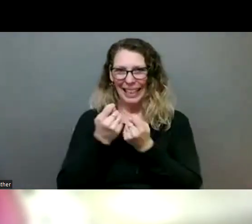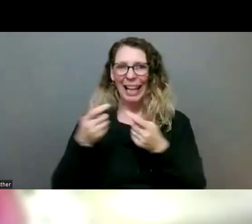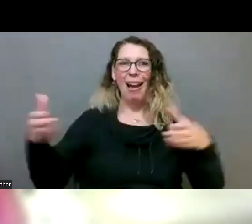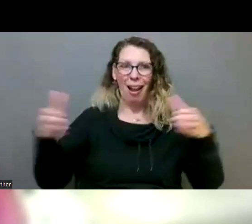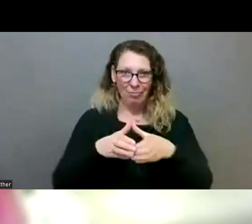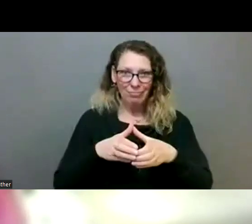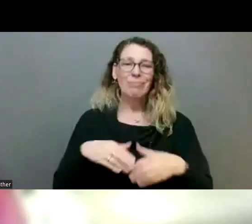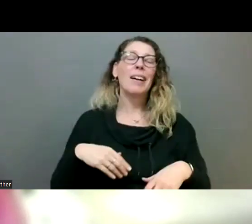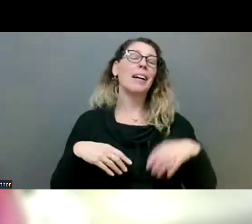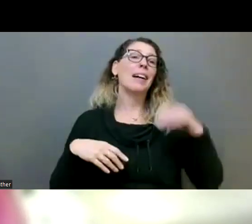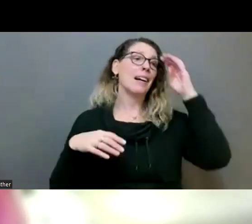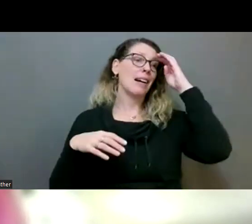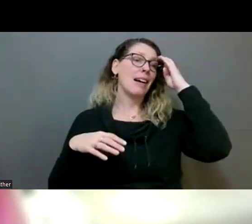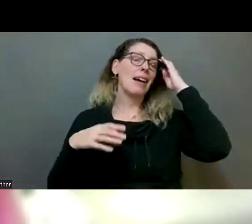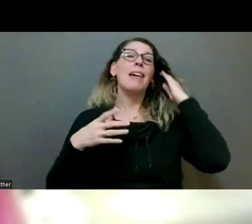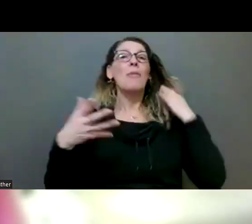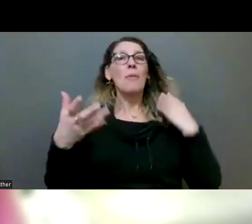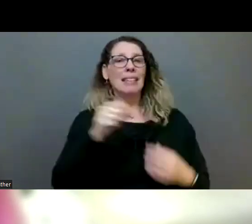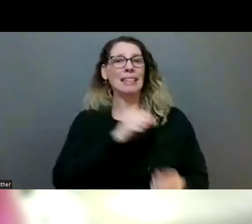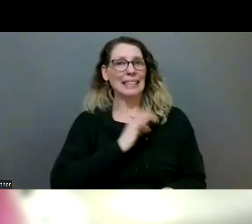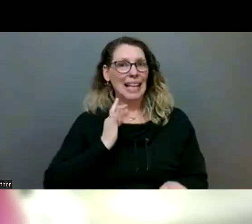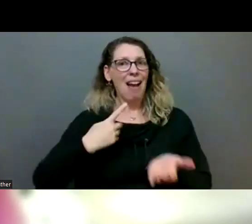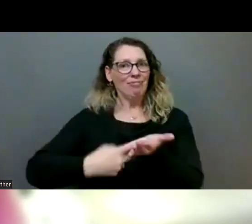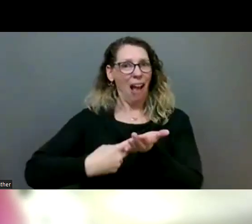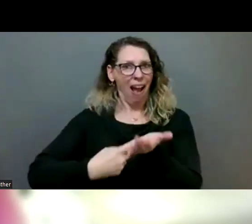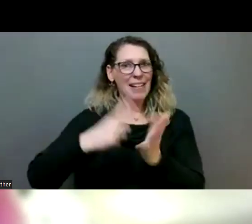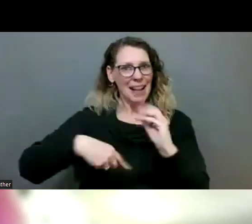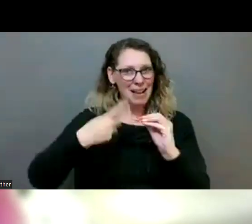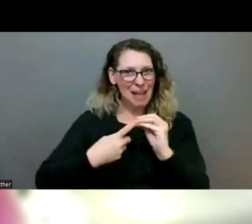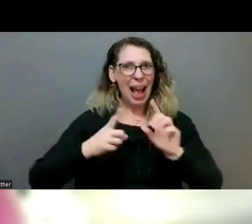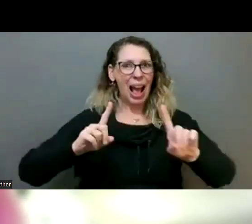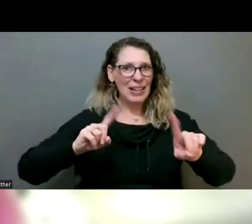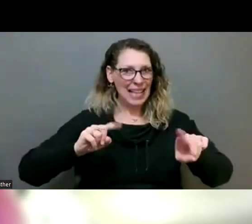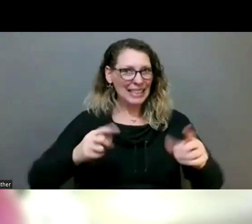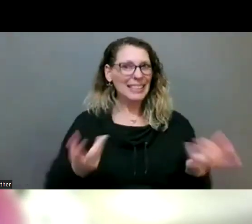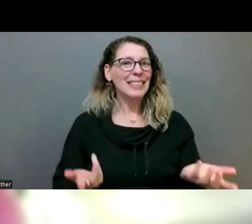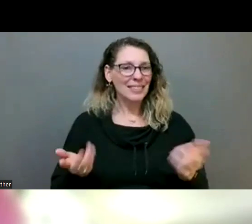is getting staff to talk about attendance and so having our attendance